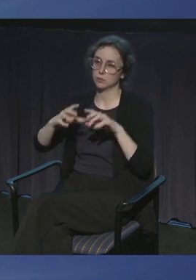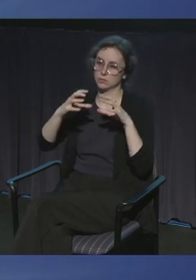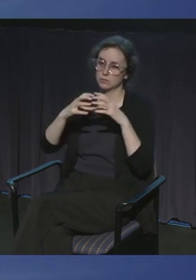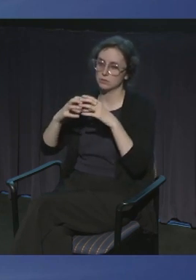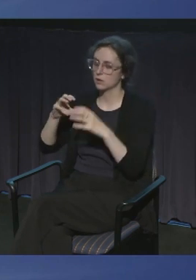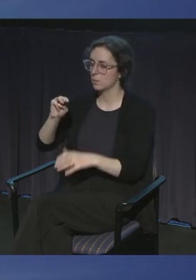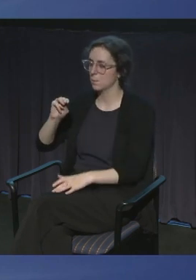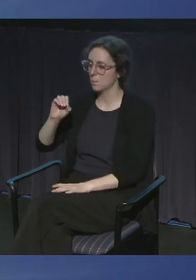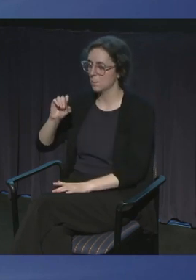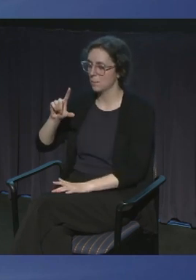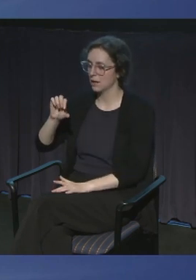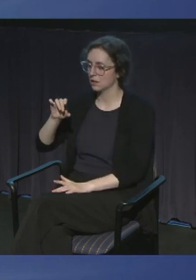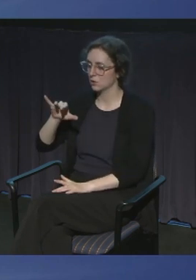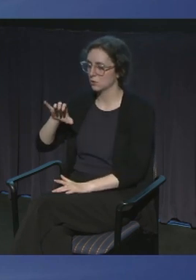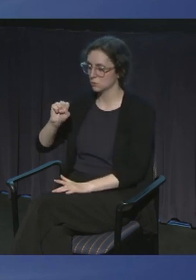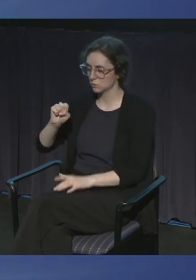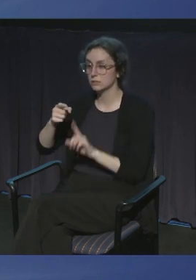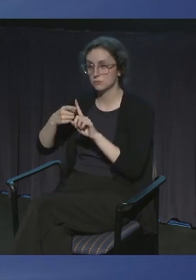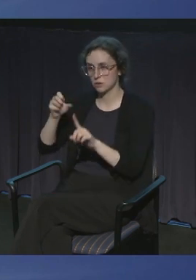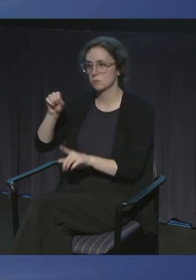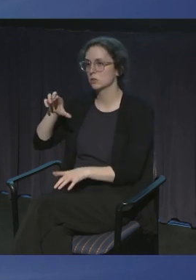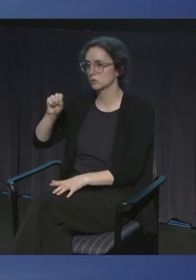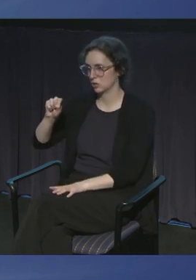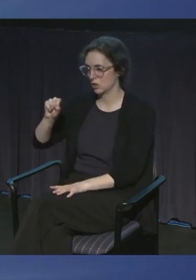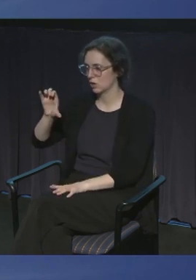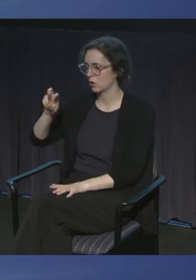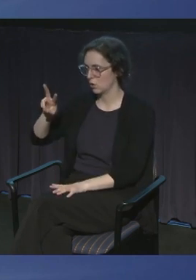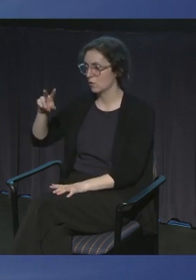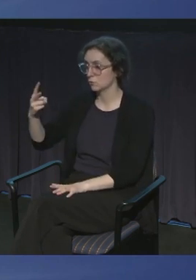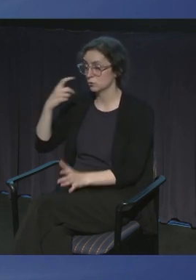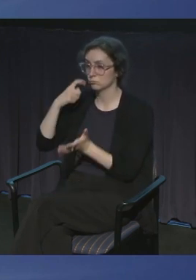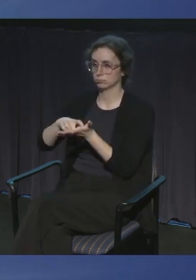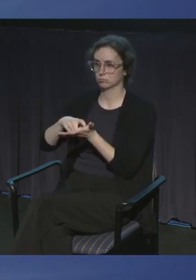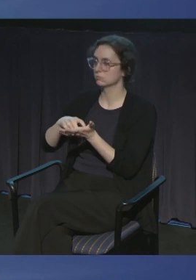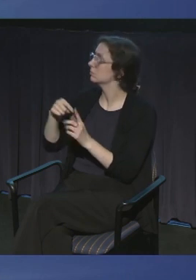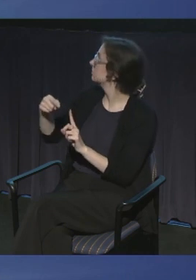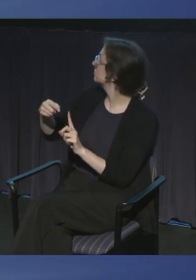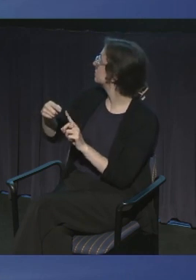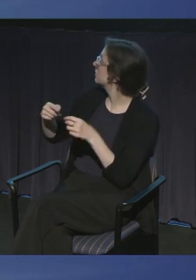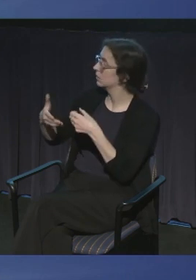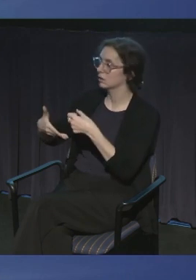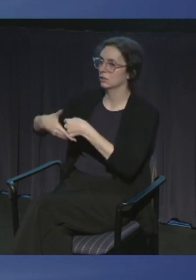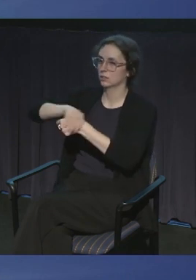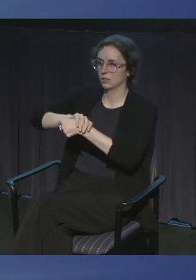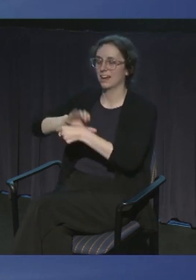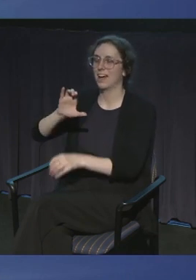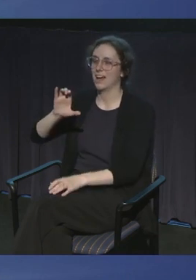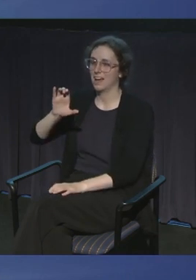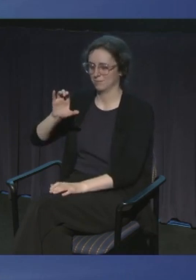SIGNAL 1? WE DETECTED THIS ONE WHICH IS THE ENVELOPE PROTEIN, THE E